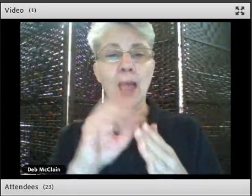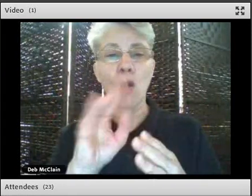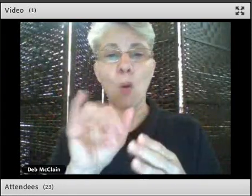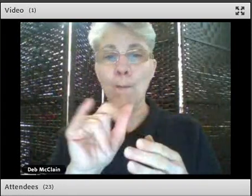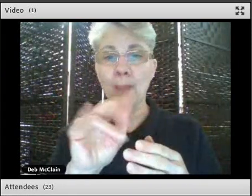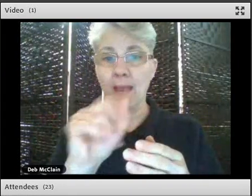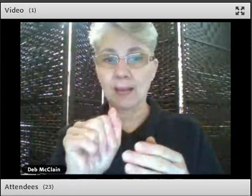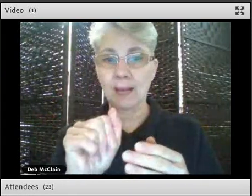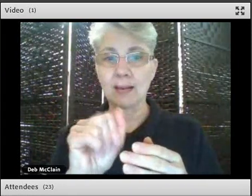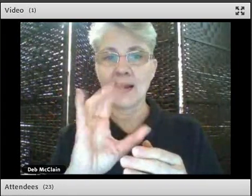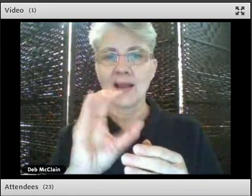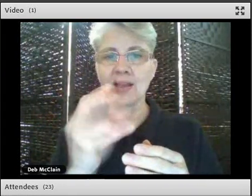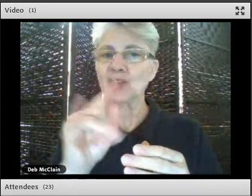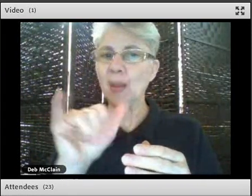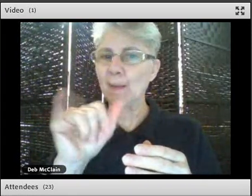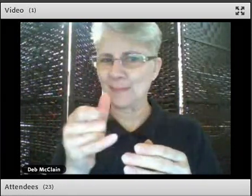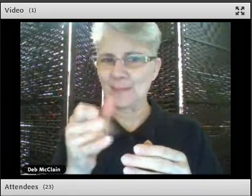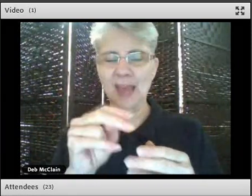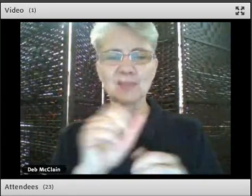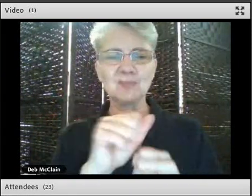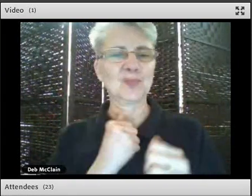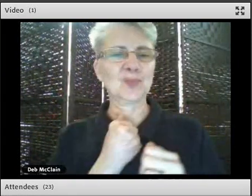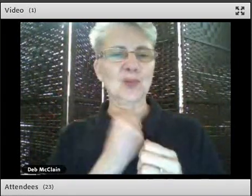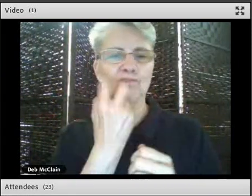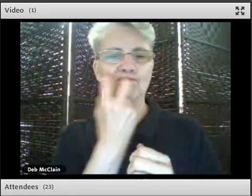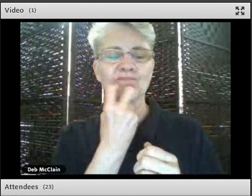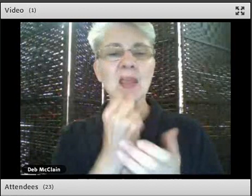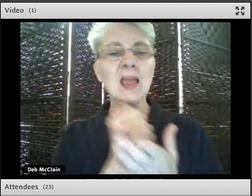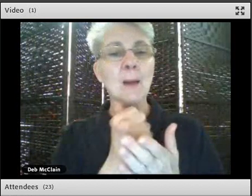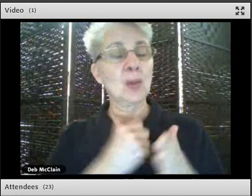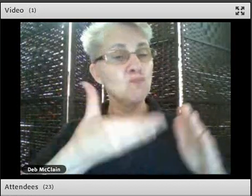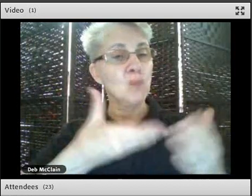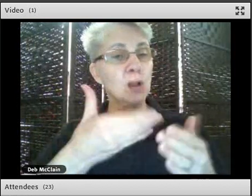Sorry about that. Please help me welcome Bobby, and enjoy his webinar this morning.